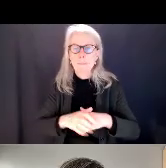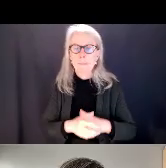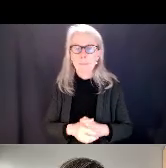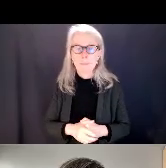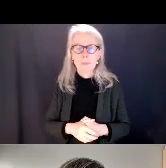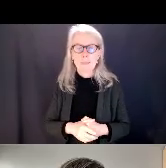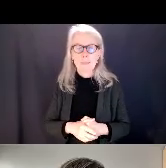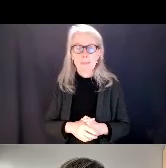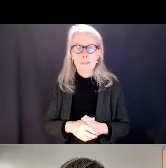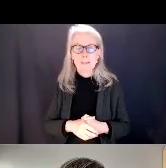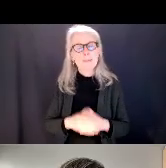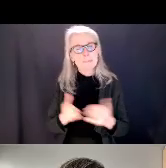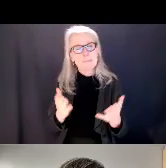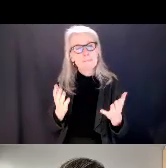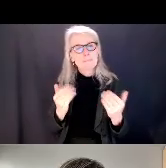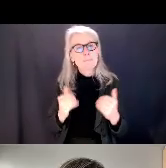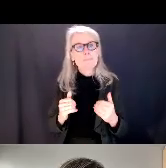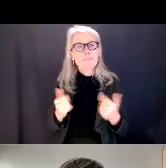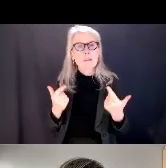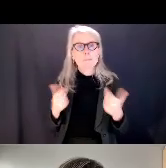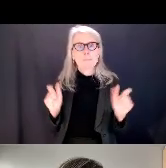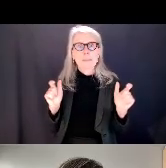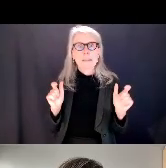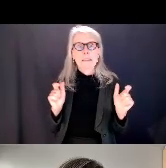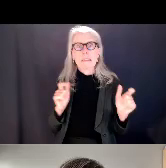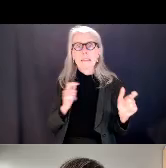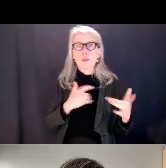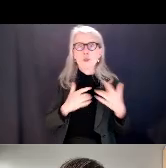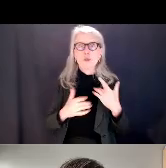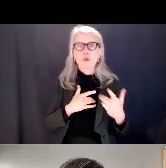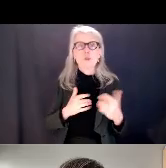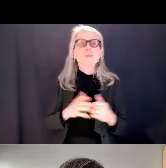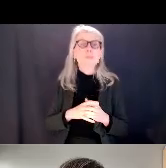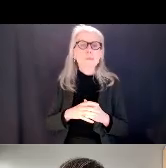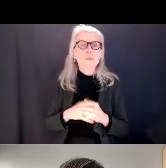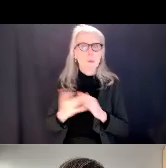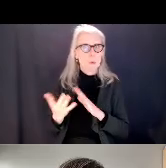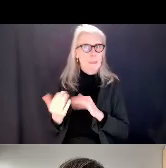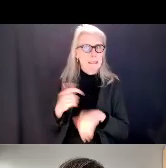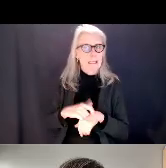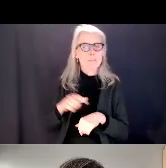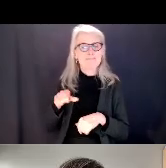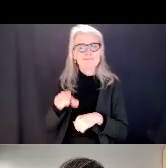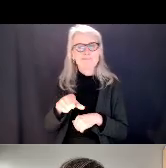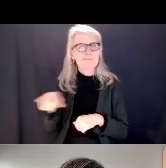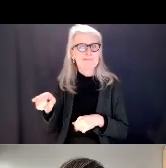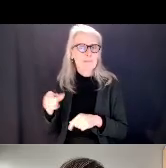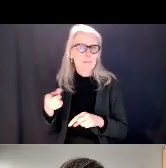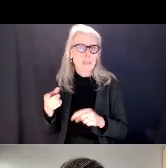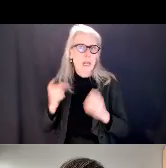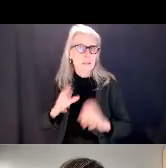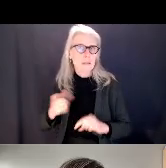challenges concerns um to wait times is their clients can't afford private services, the impact